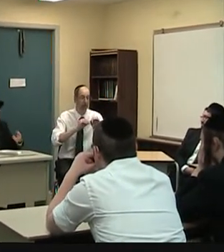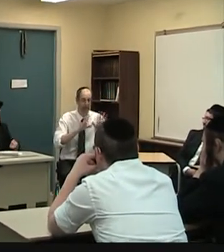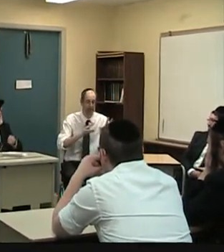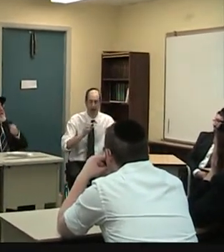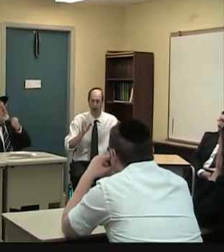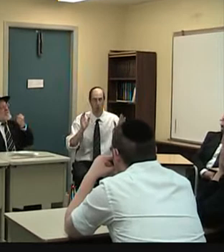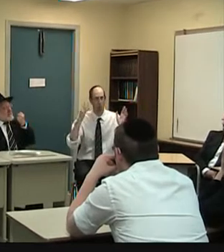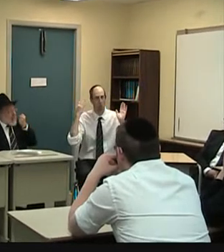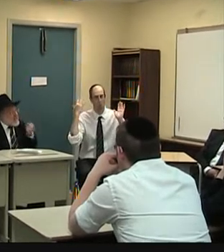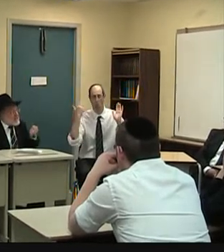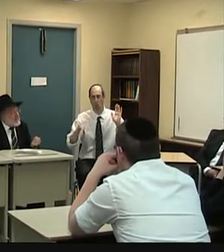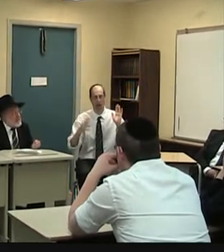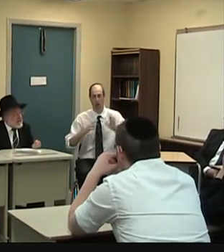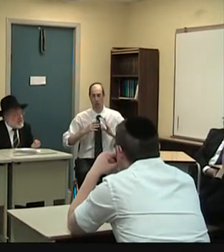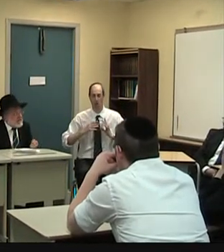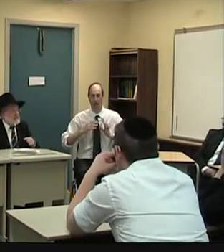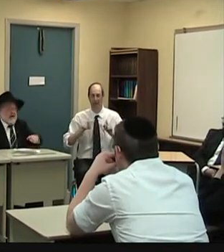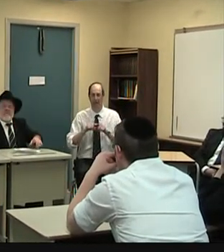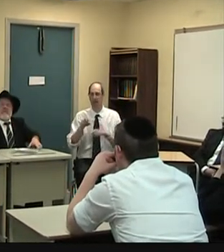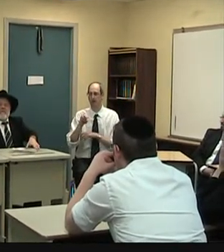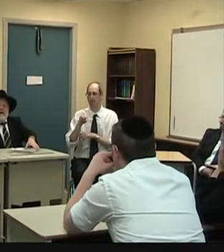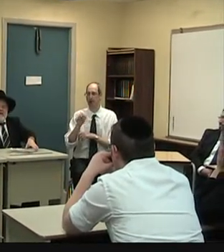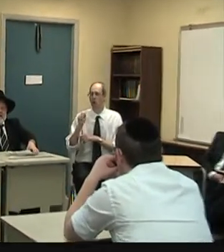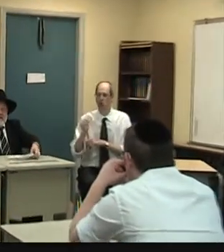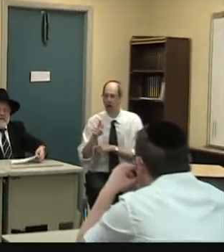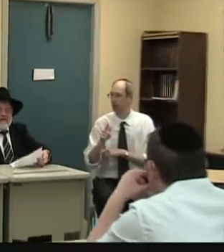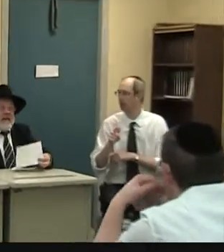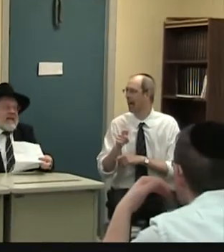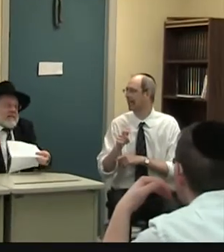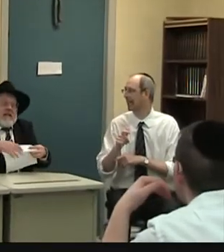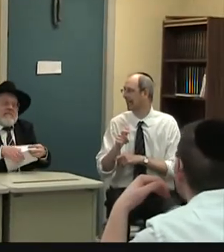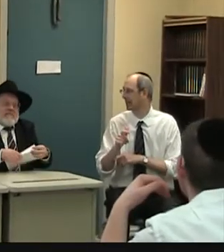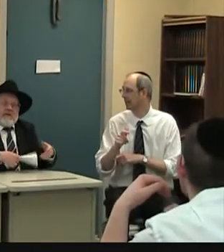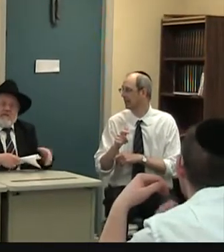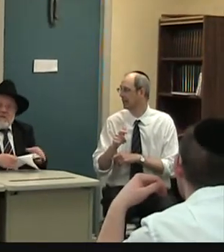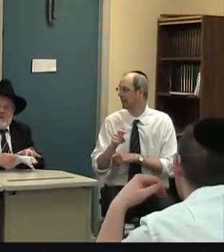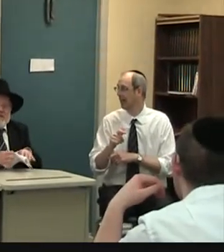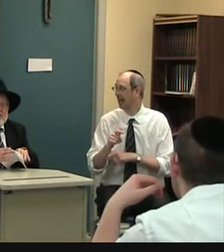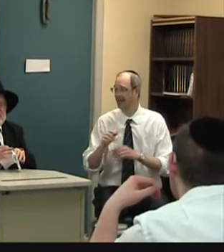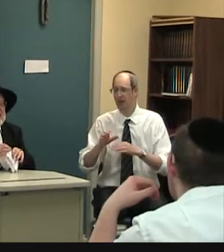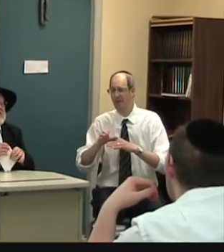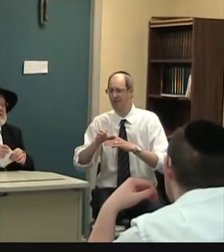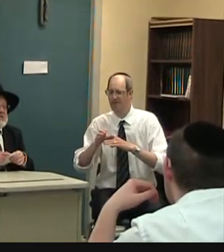it was like the morales's kaffir lime rpgs they were like being forced cuz they really have no choice